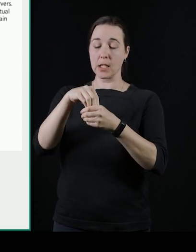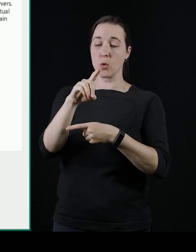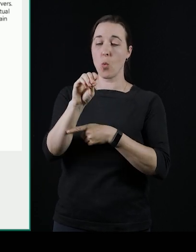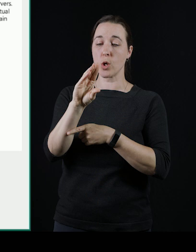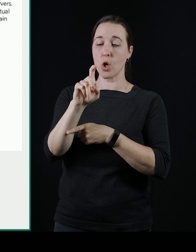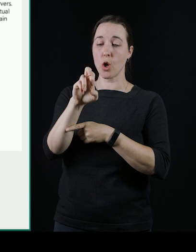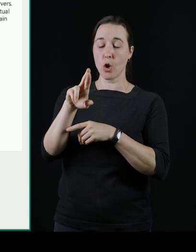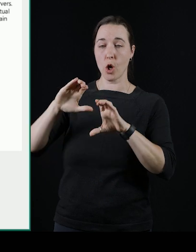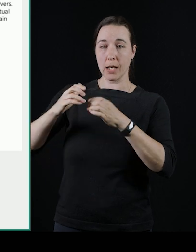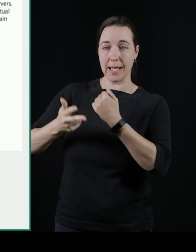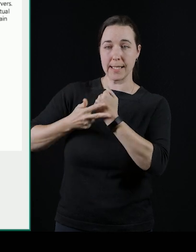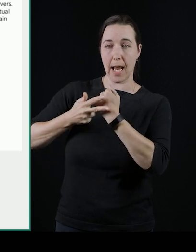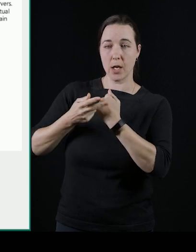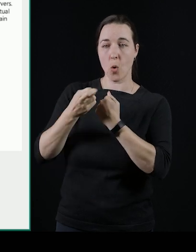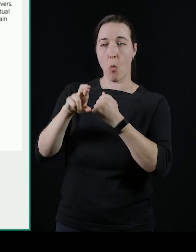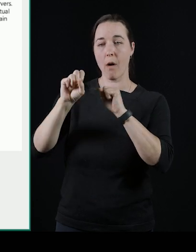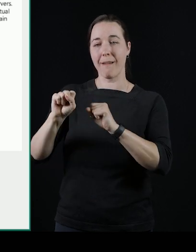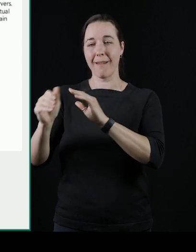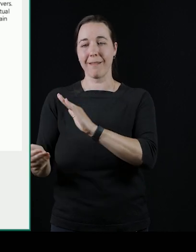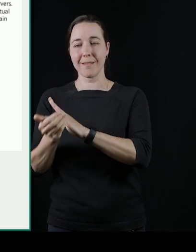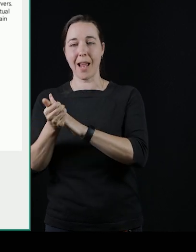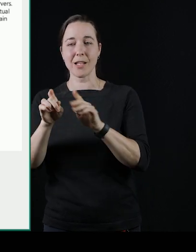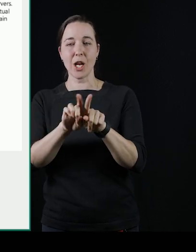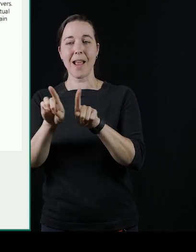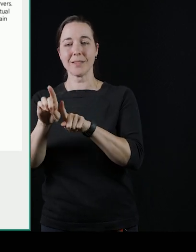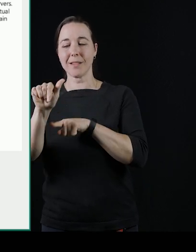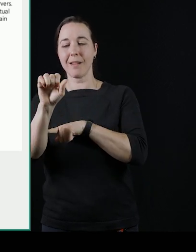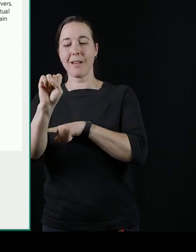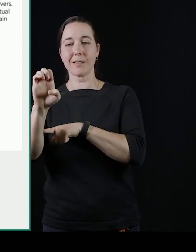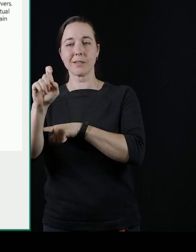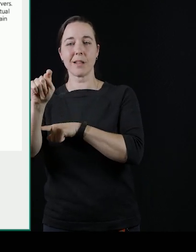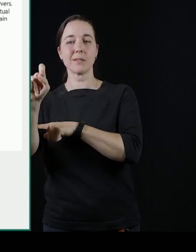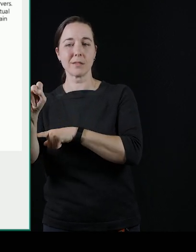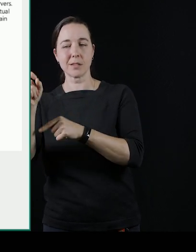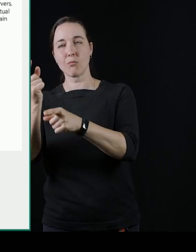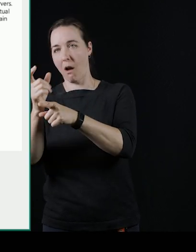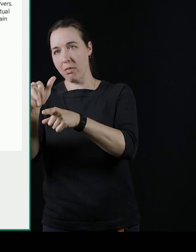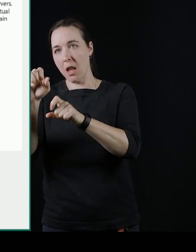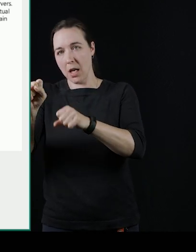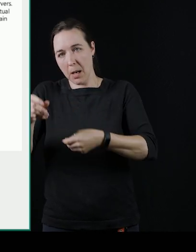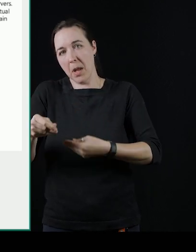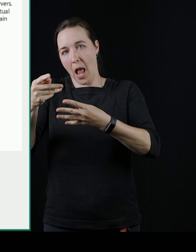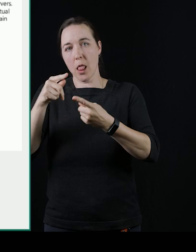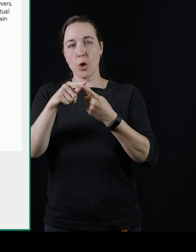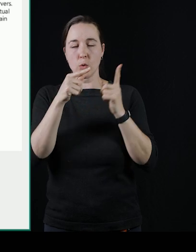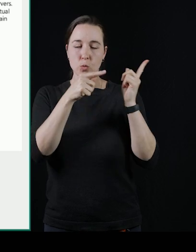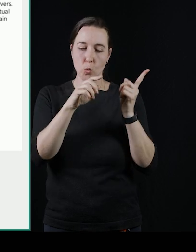or they can attach as assets, right? They can be uploaded to Azure storage.